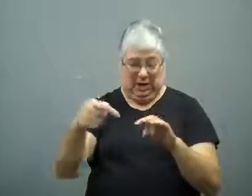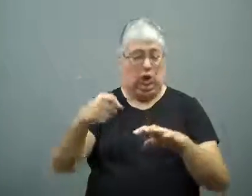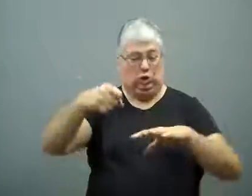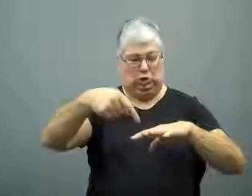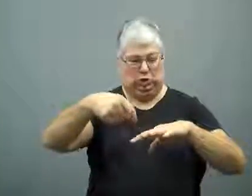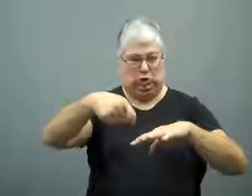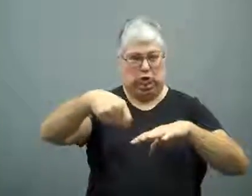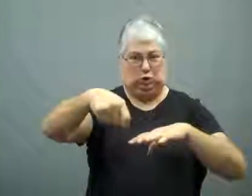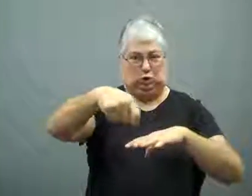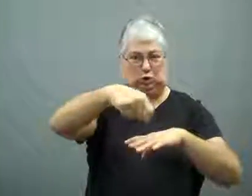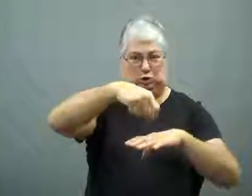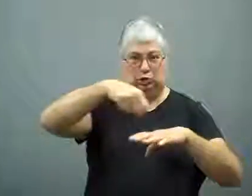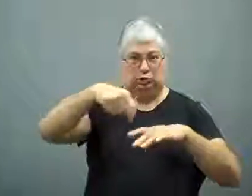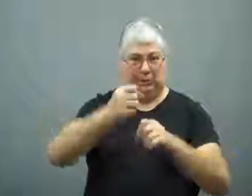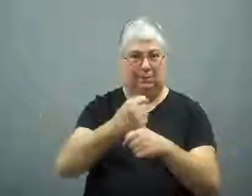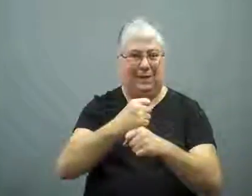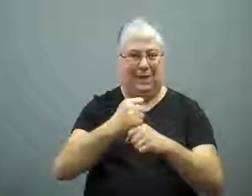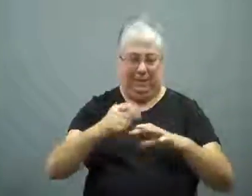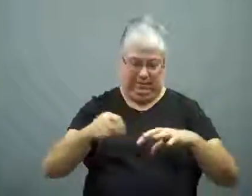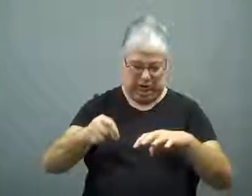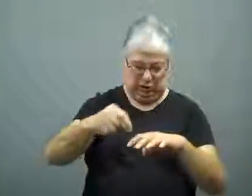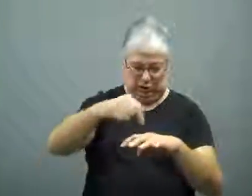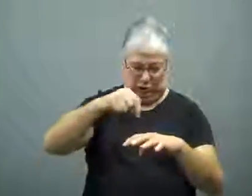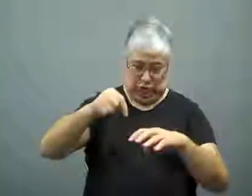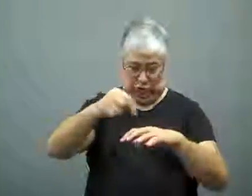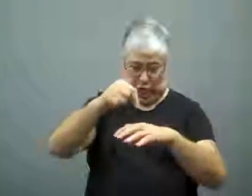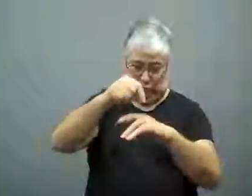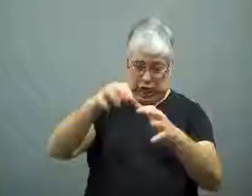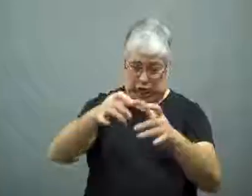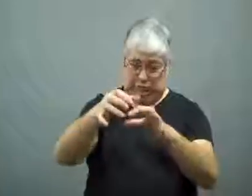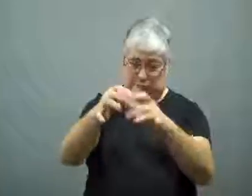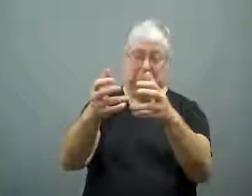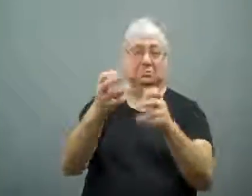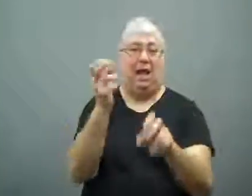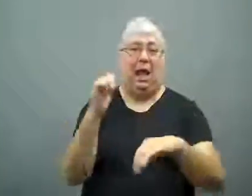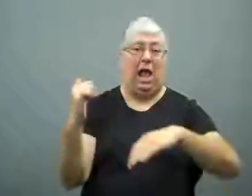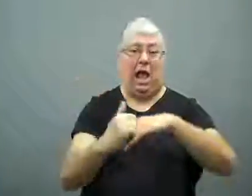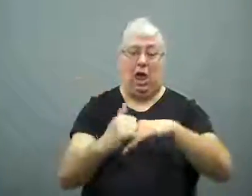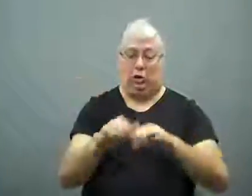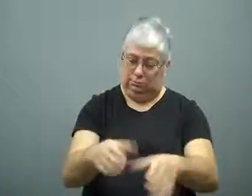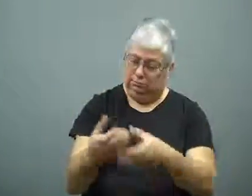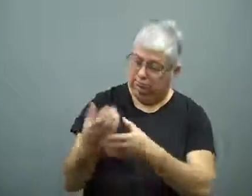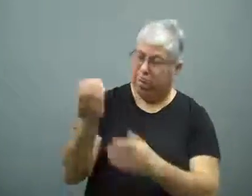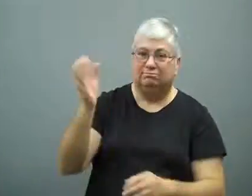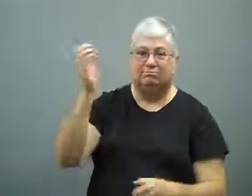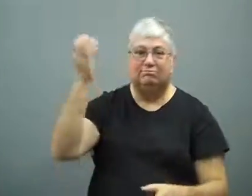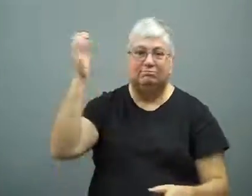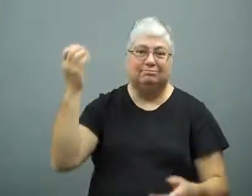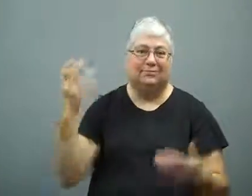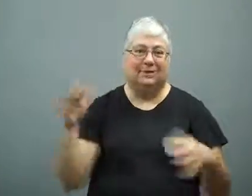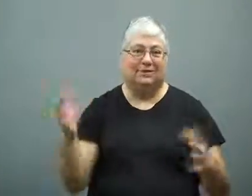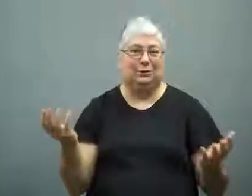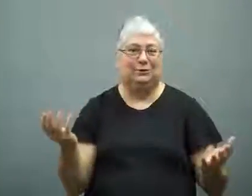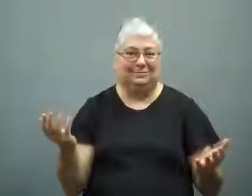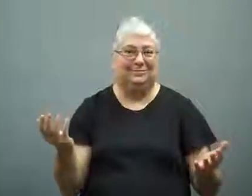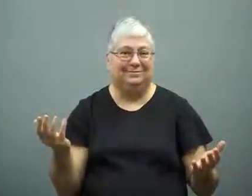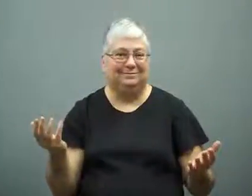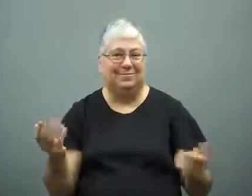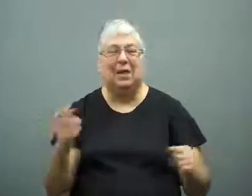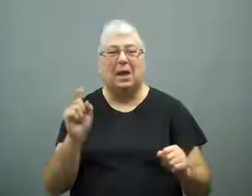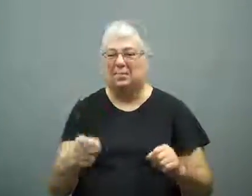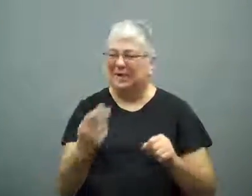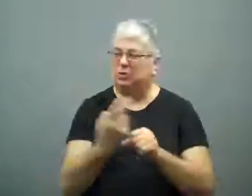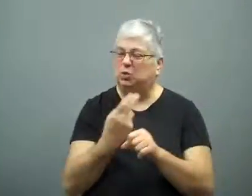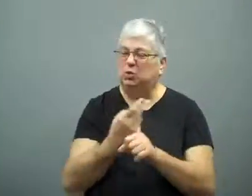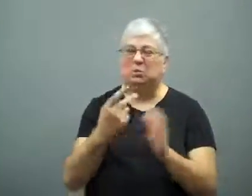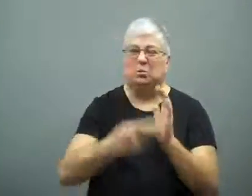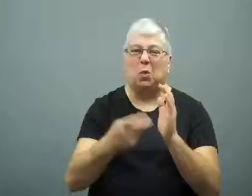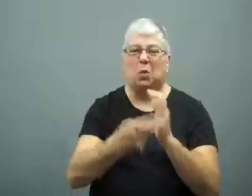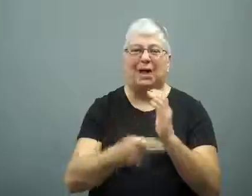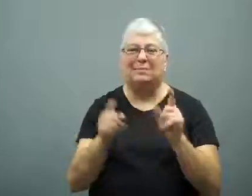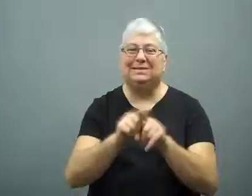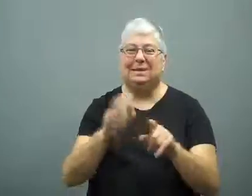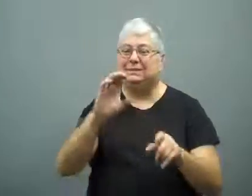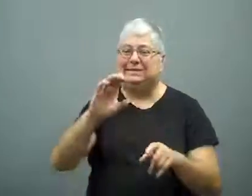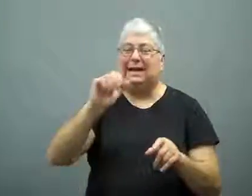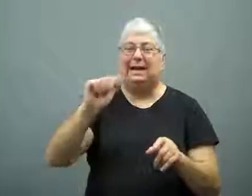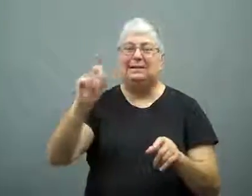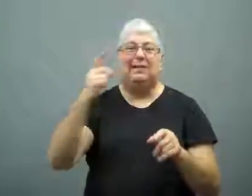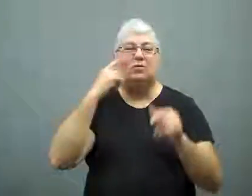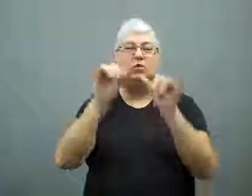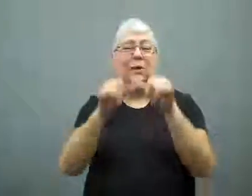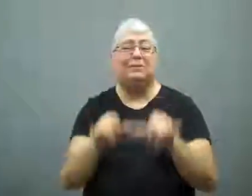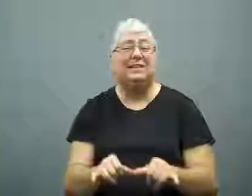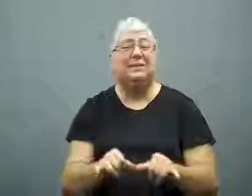and was squirted out to shape something, and hardened.